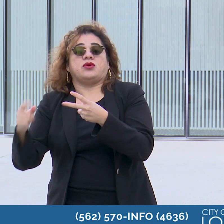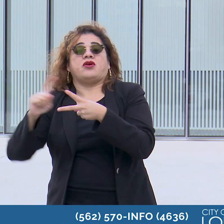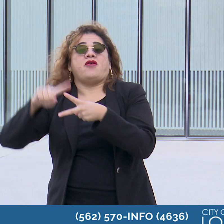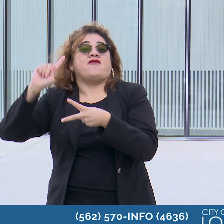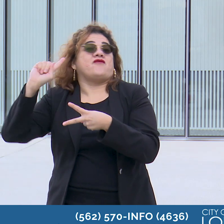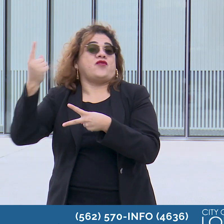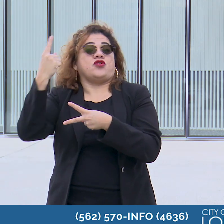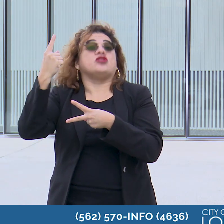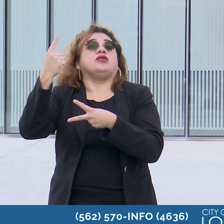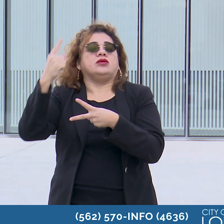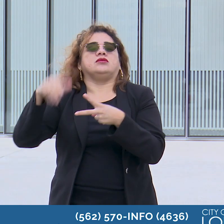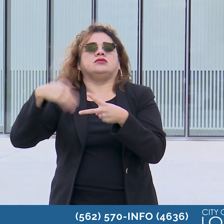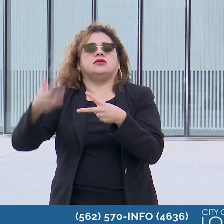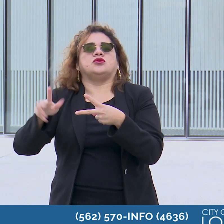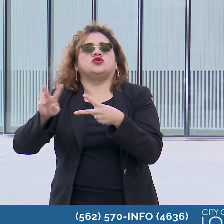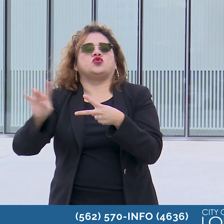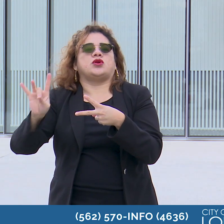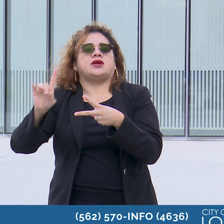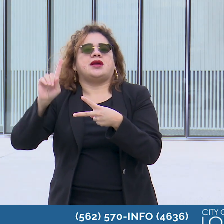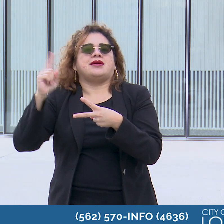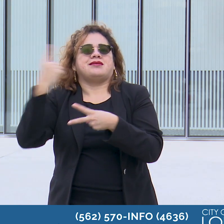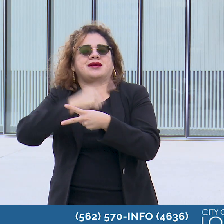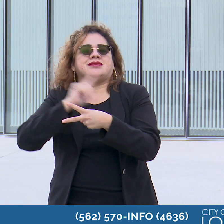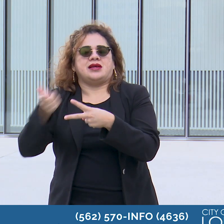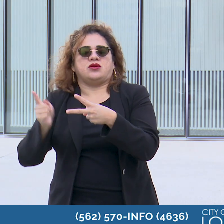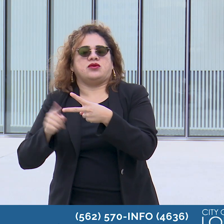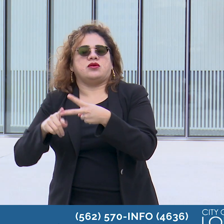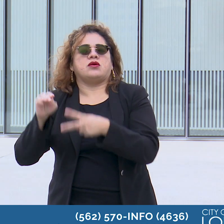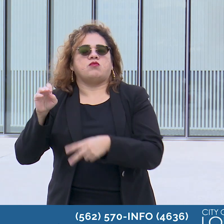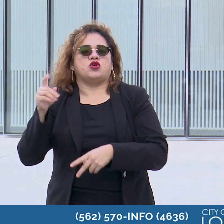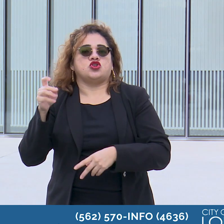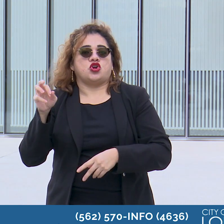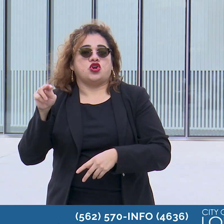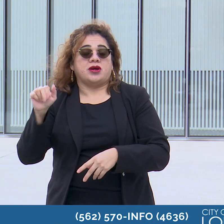I want to start with the Pfizer vaccination.